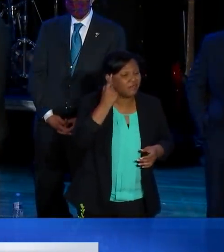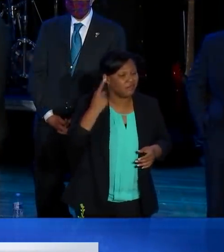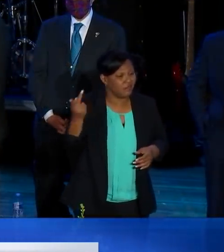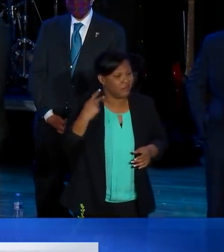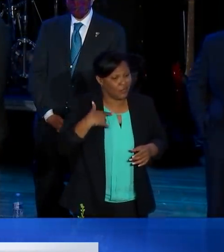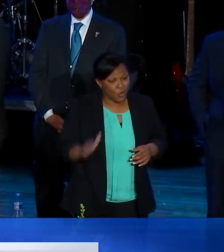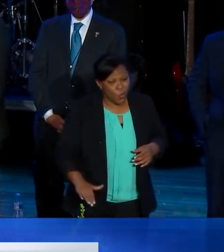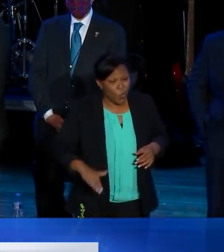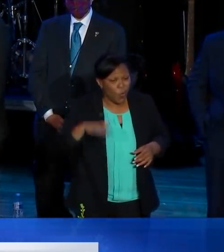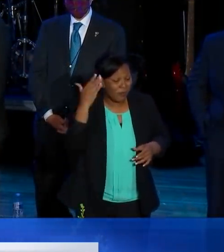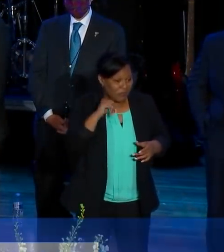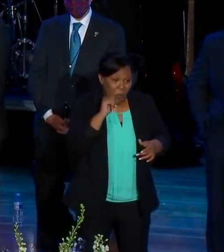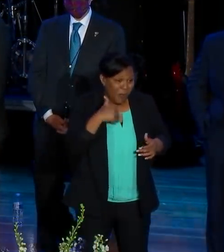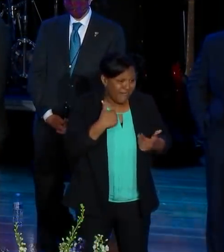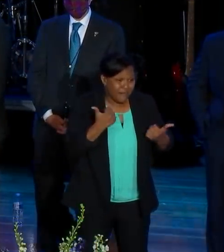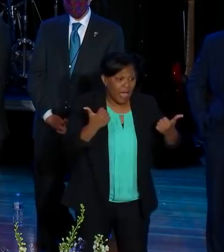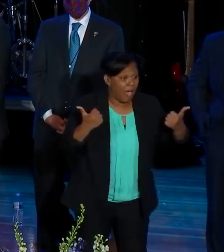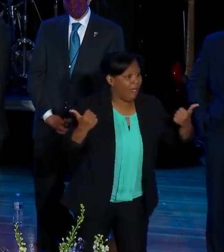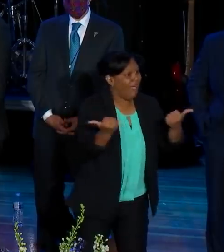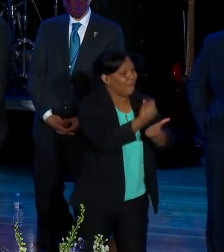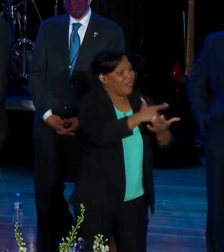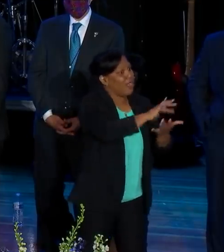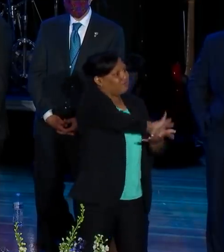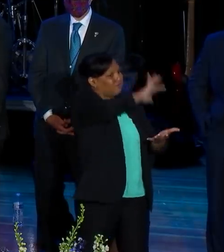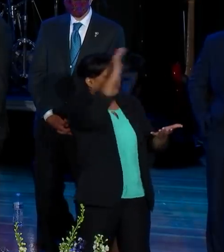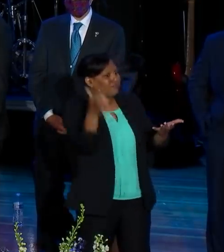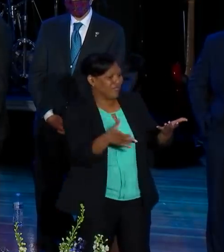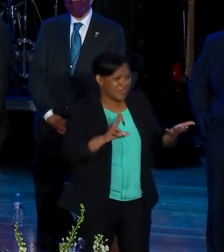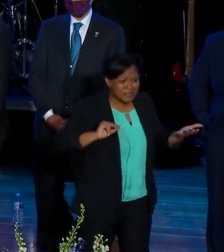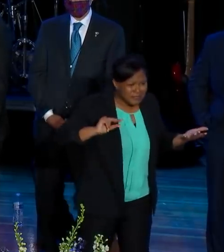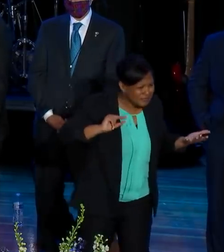WE DIDN'T HAVE MUCH GROWING UP BUT ALL THAT GREAT STUFF WE